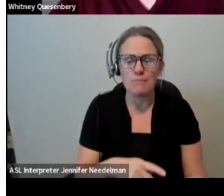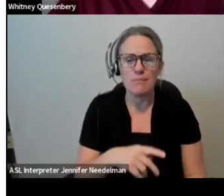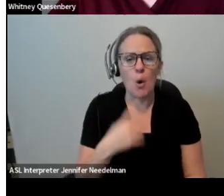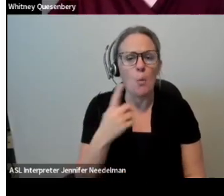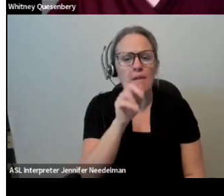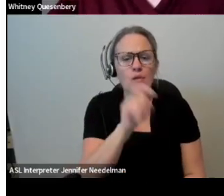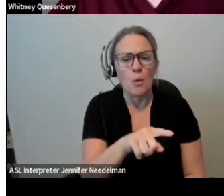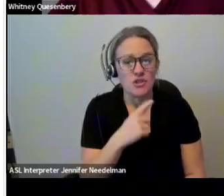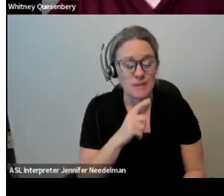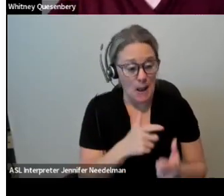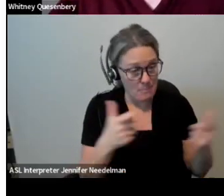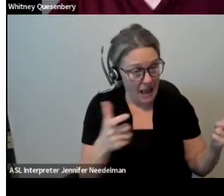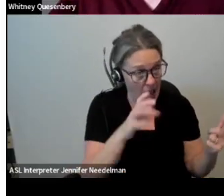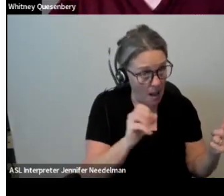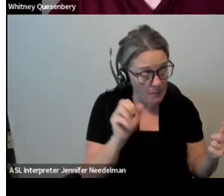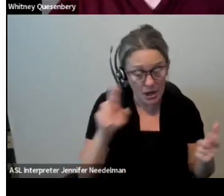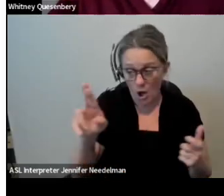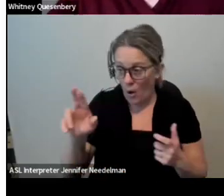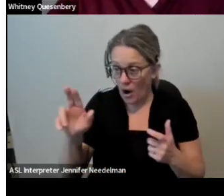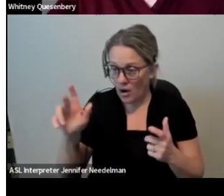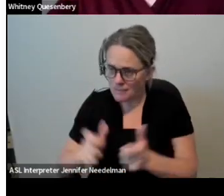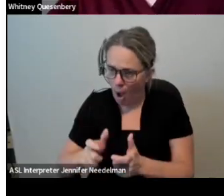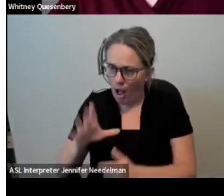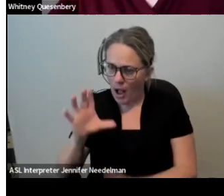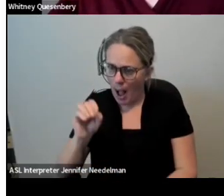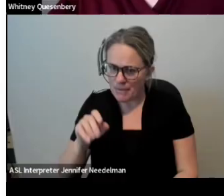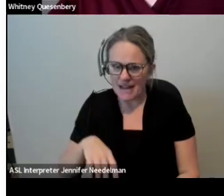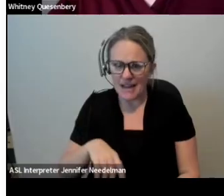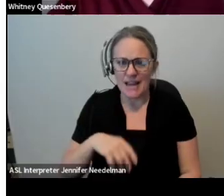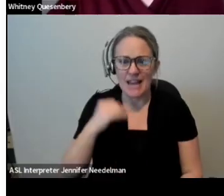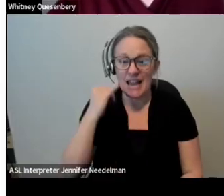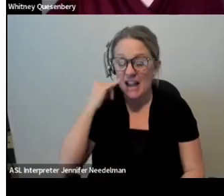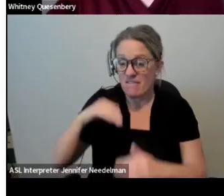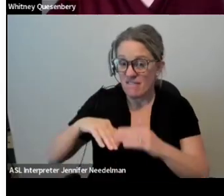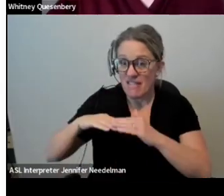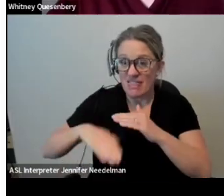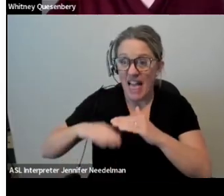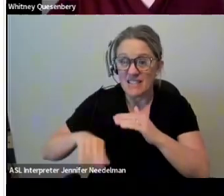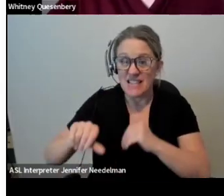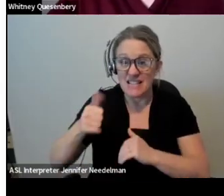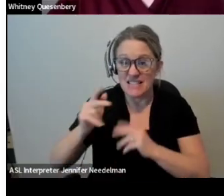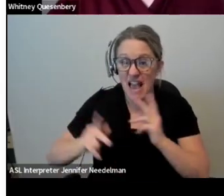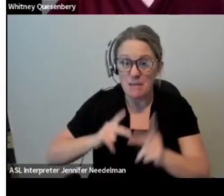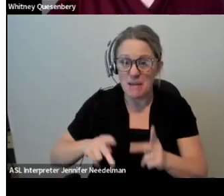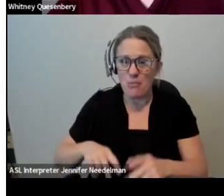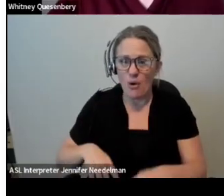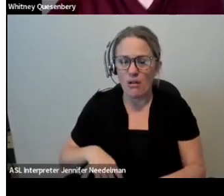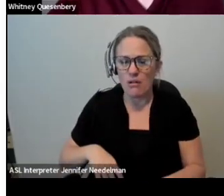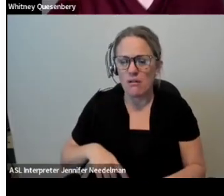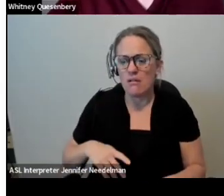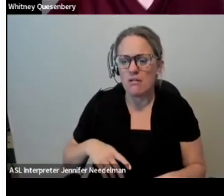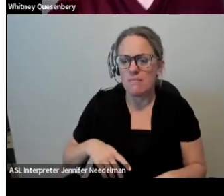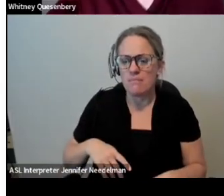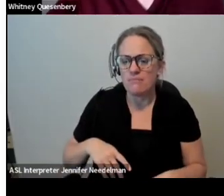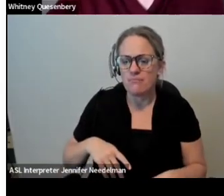So if you were under 10 people, the pe the the users that we did research with said, I don't mind doing that one at a time.